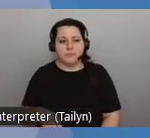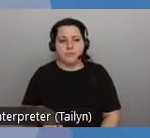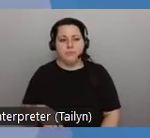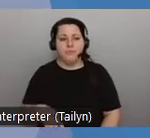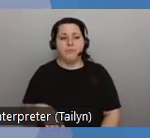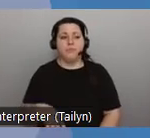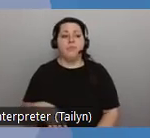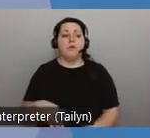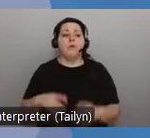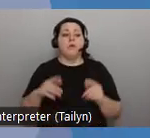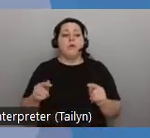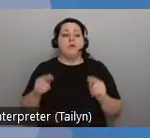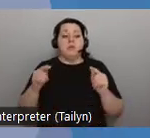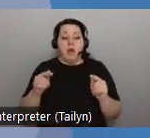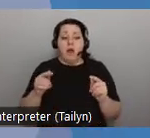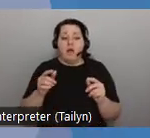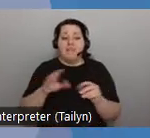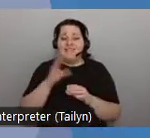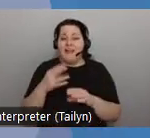because it communicates the same thing and they can manually skip it.